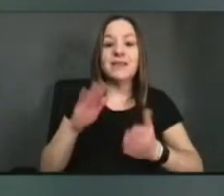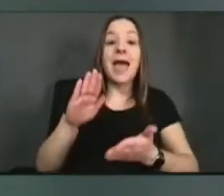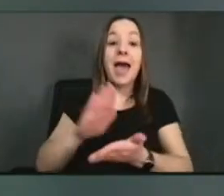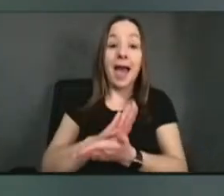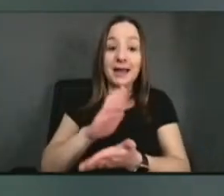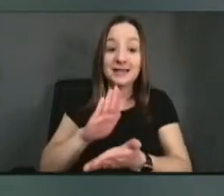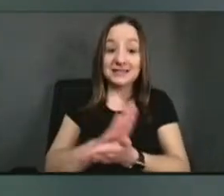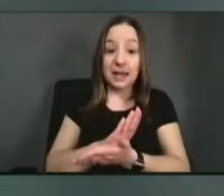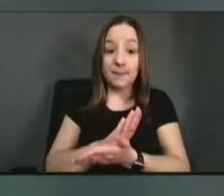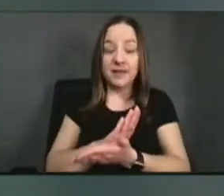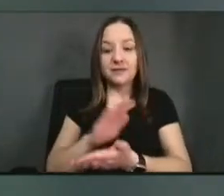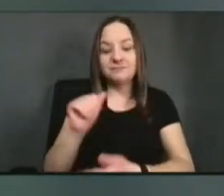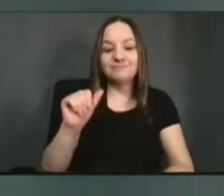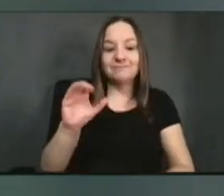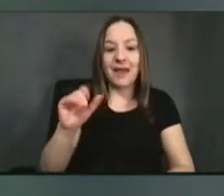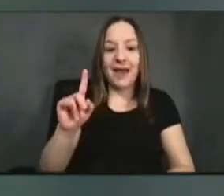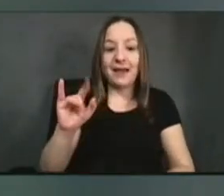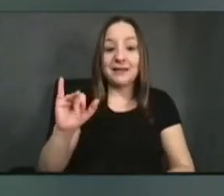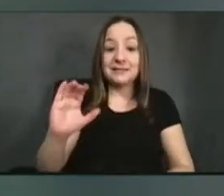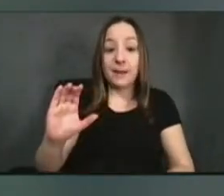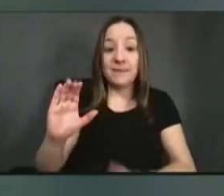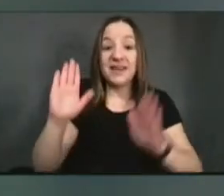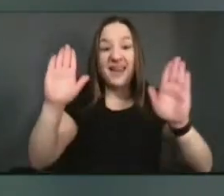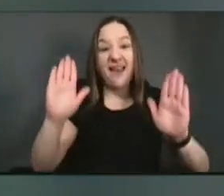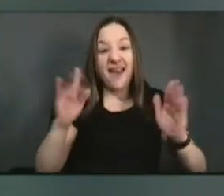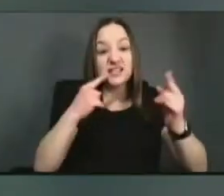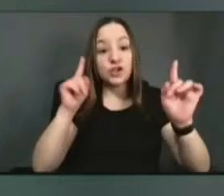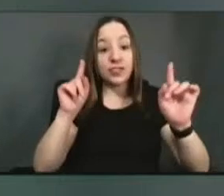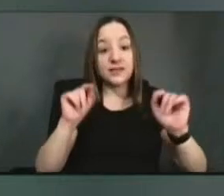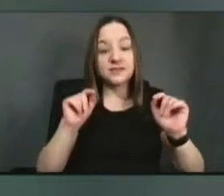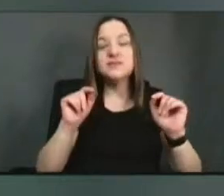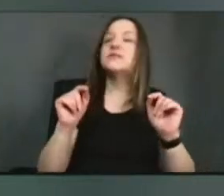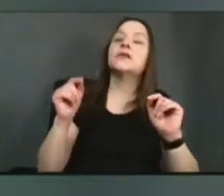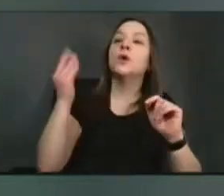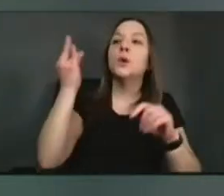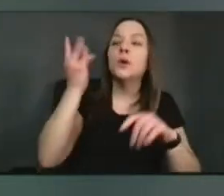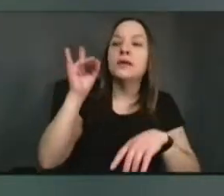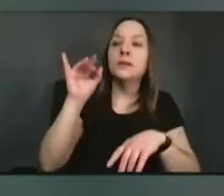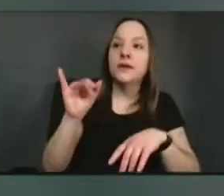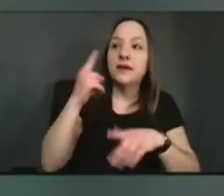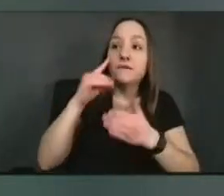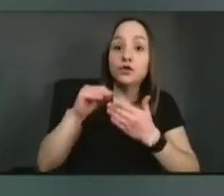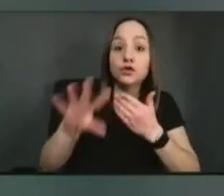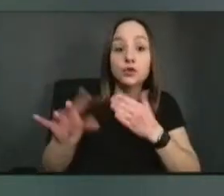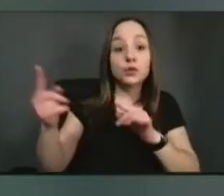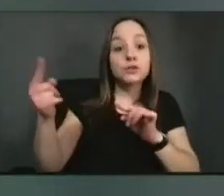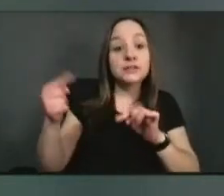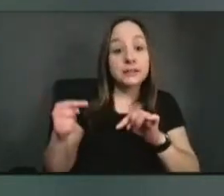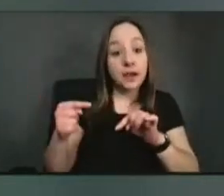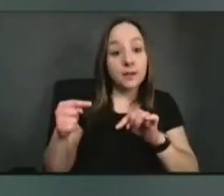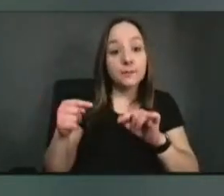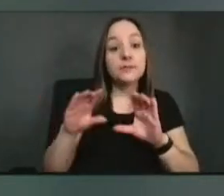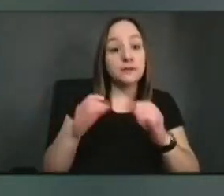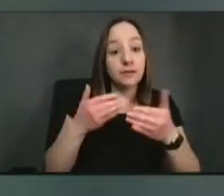First one operational excellence First is academic Excellent. And when we think about academic